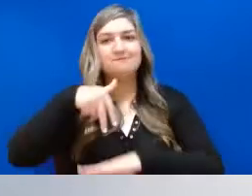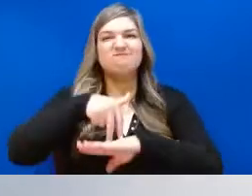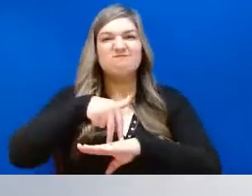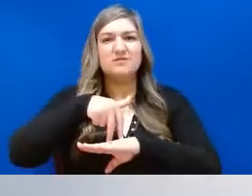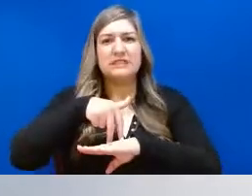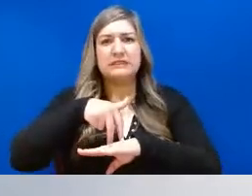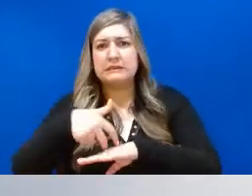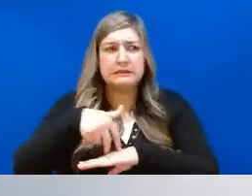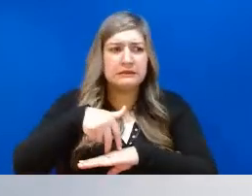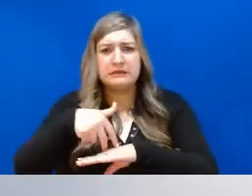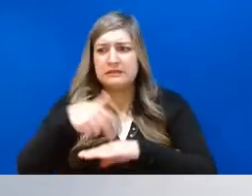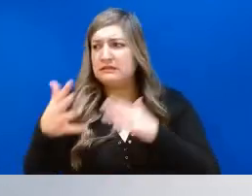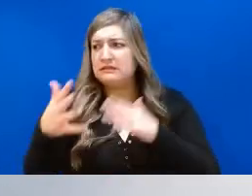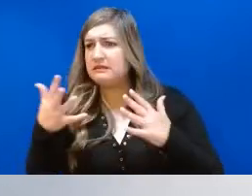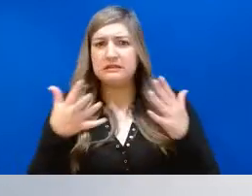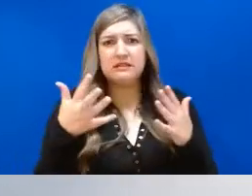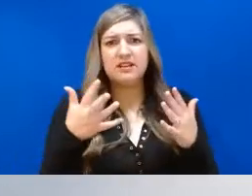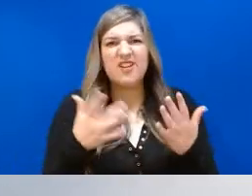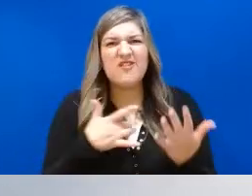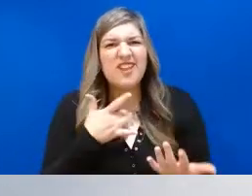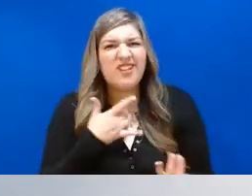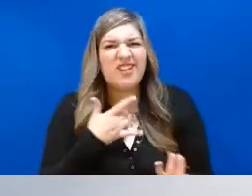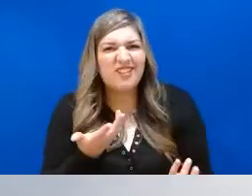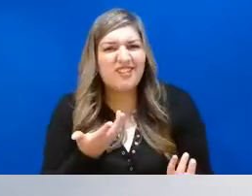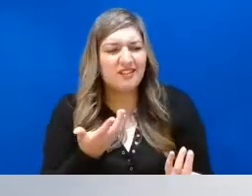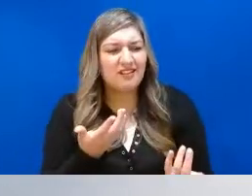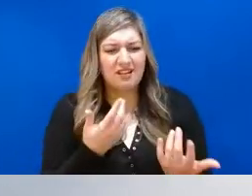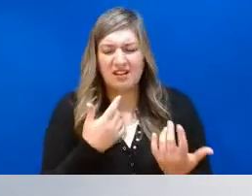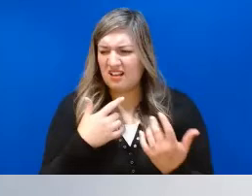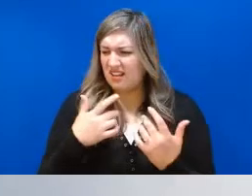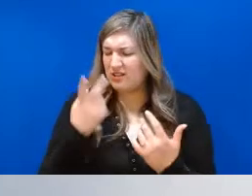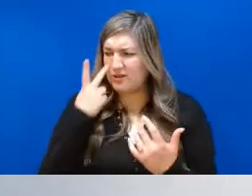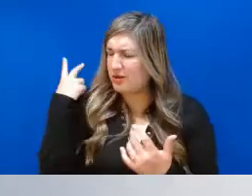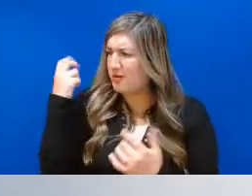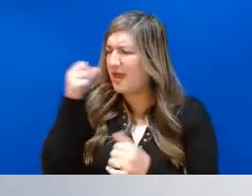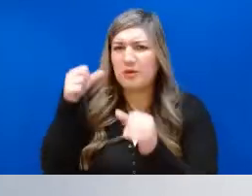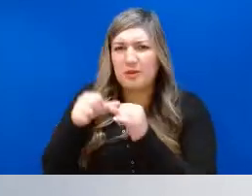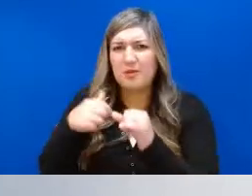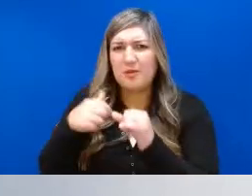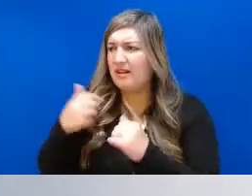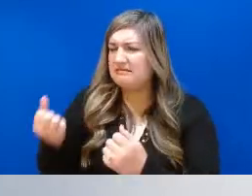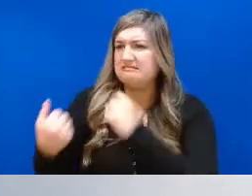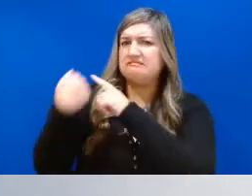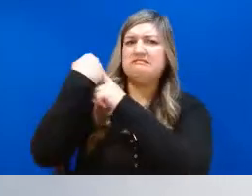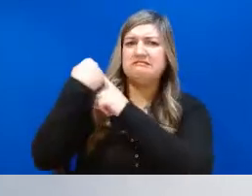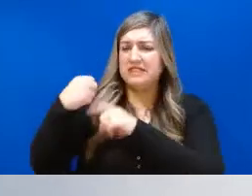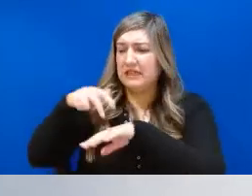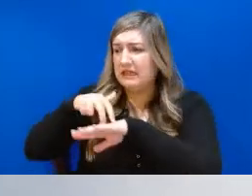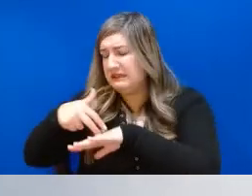What did that feel like for you? Write that down or put it in chat if you want. Write down what it means to have lost yourself.